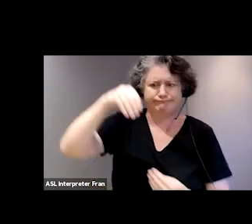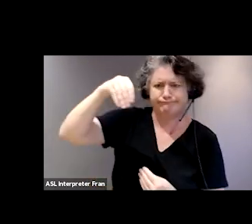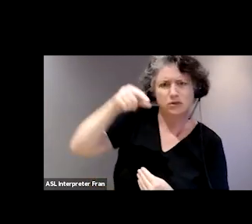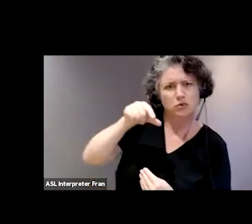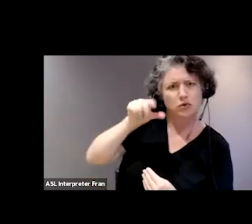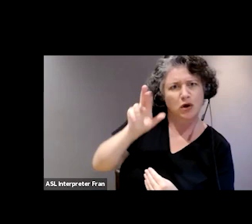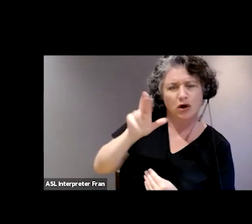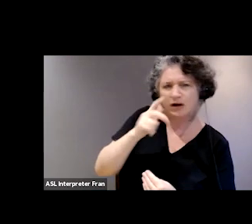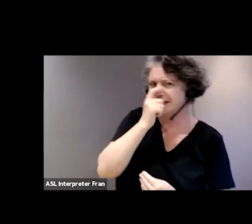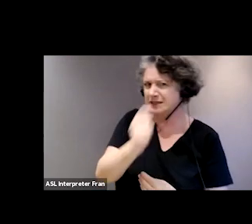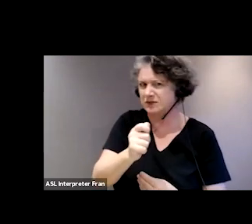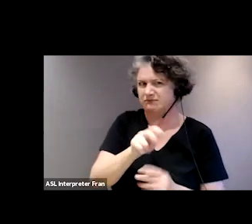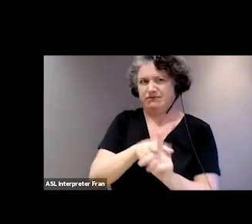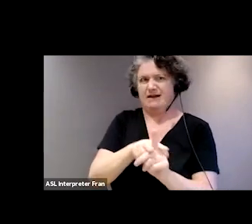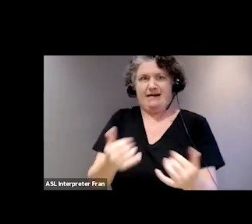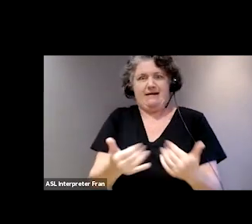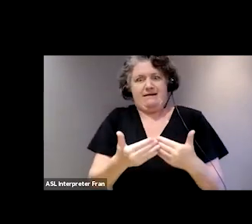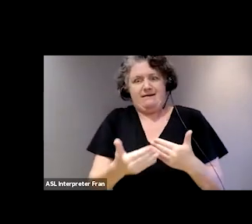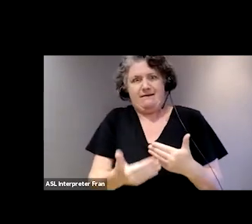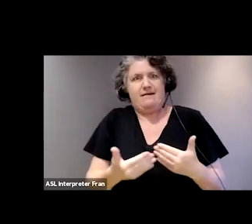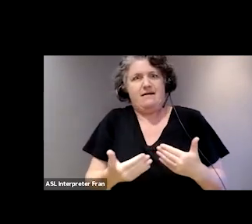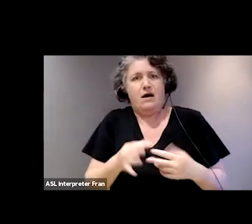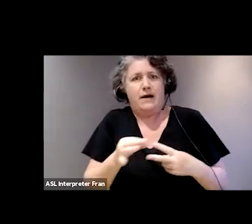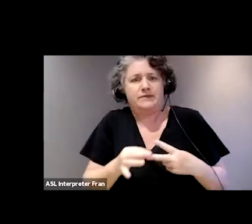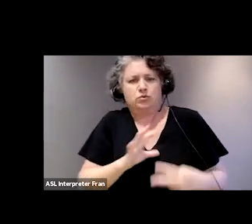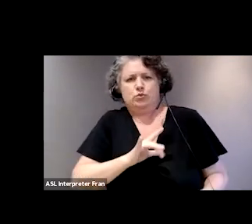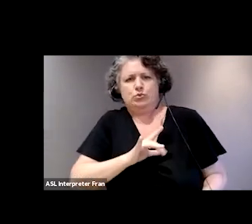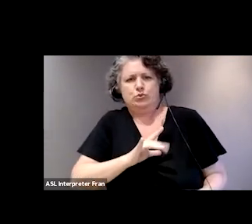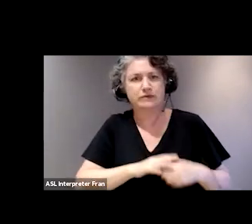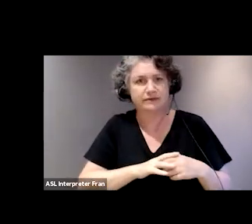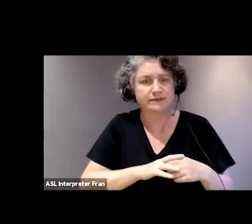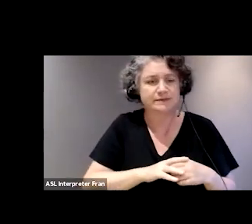coalition, silent voice Canada incorporated and working for change are all valuable partners in the vaccine outreach work that we have been doing as a community, so